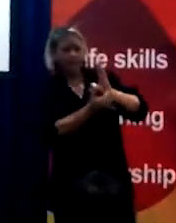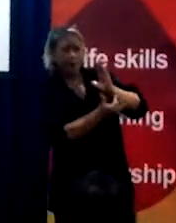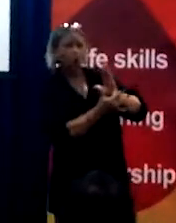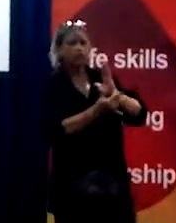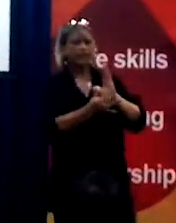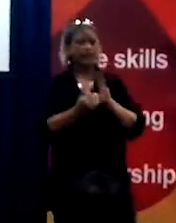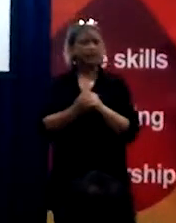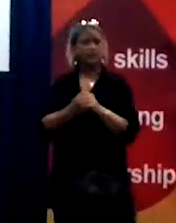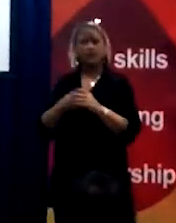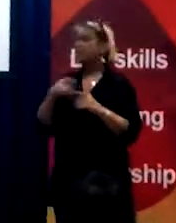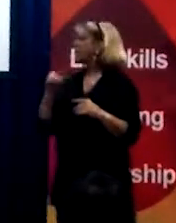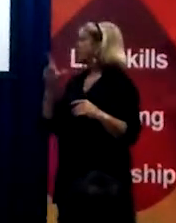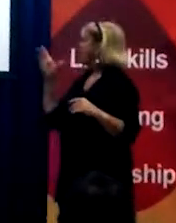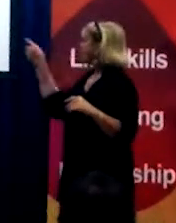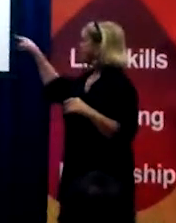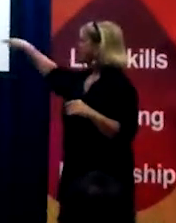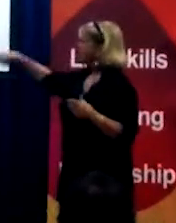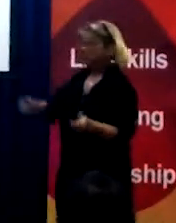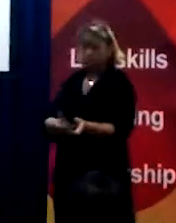You can’t see the robot at the bottom there that he’s controlling.